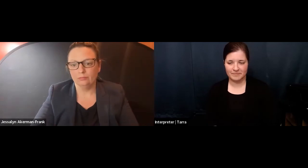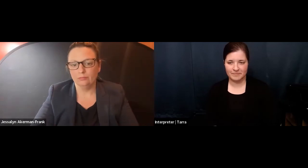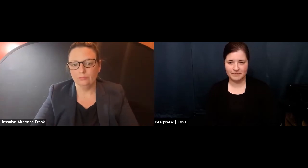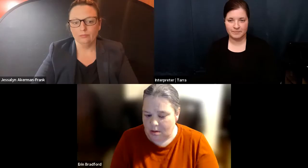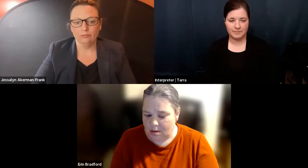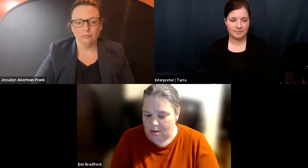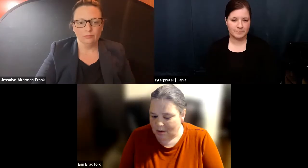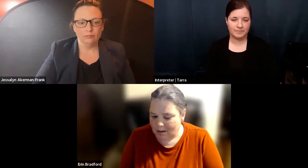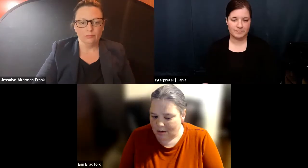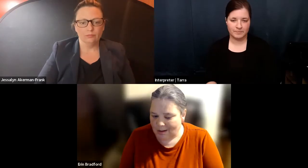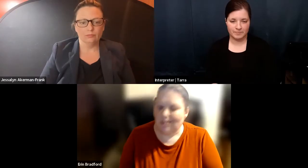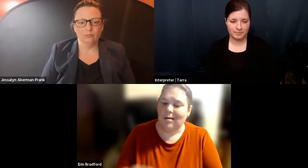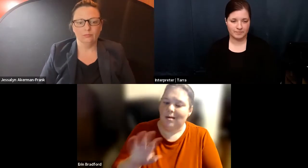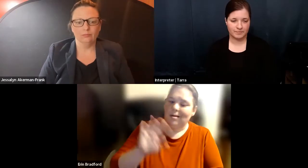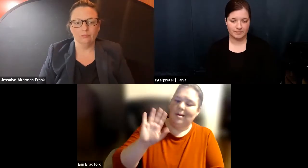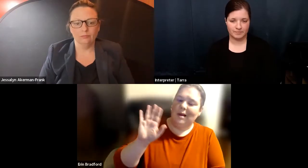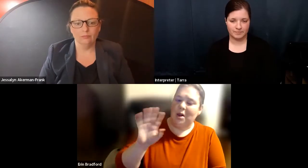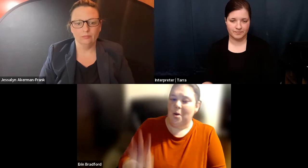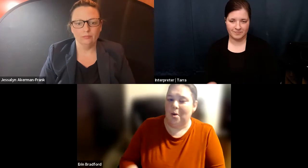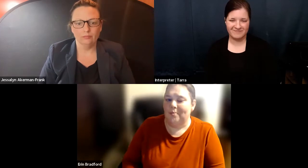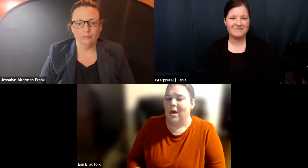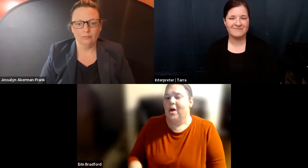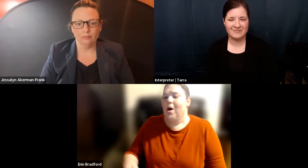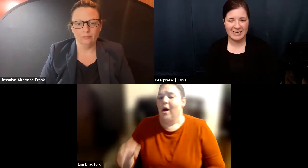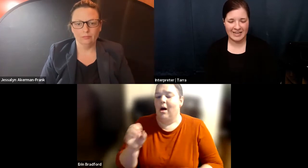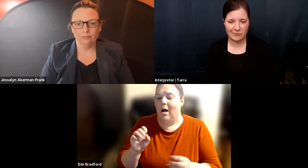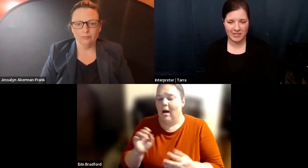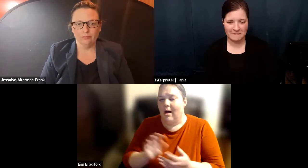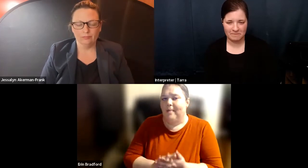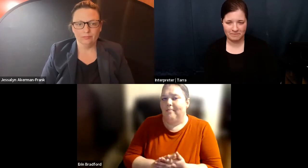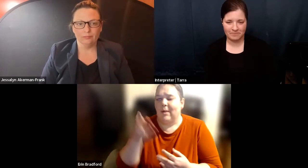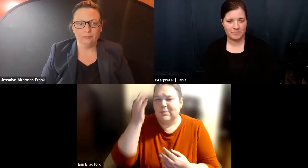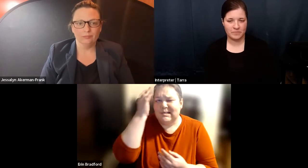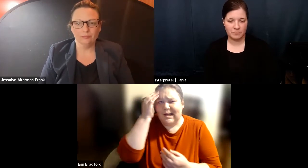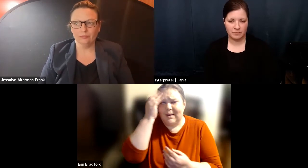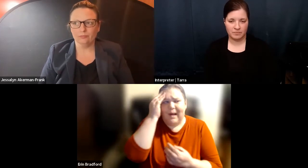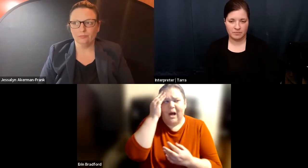I believe now we will spotlight Erin.